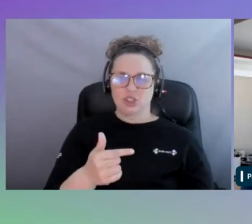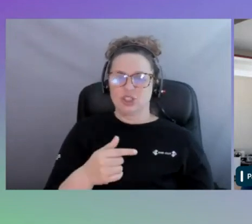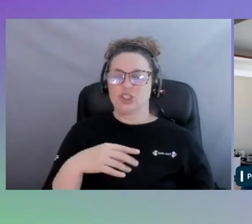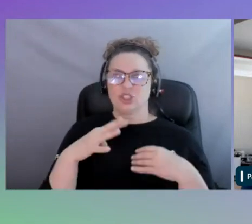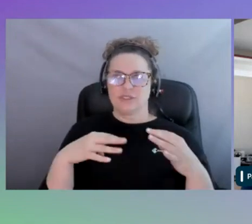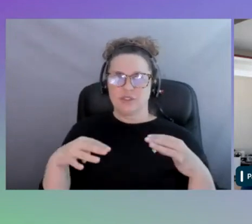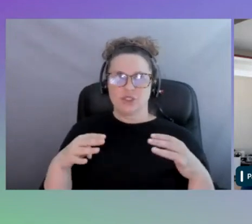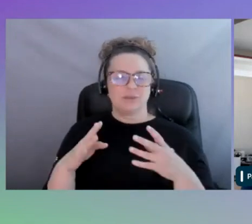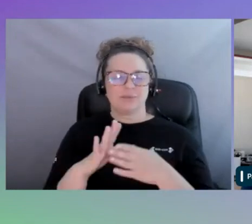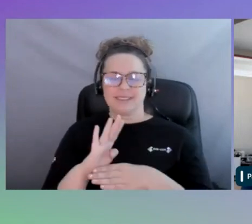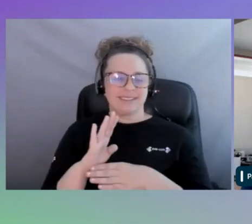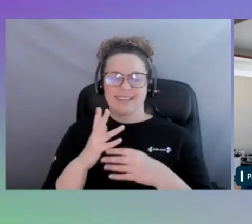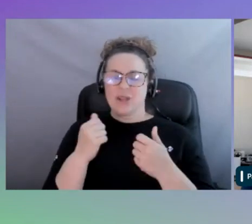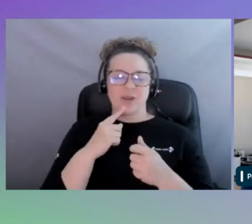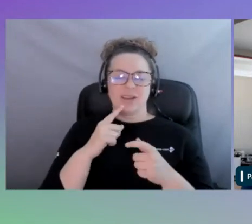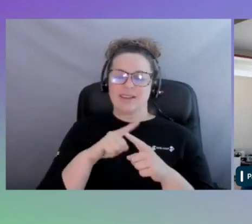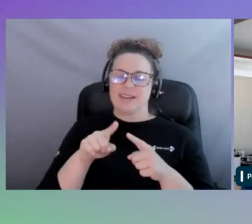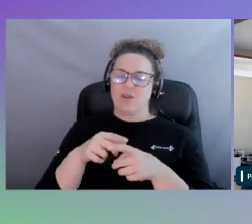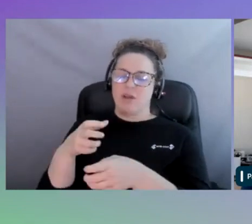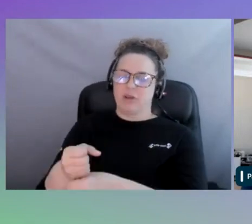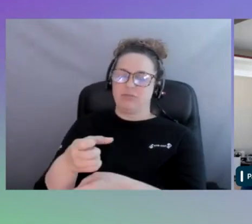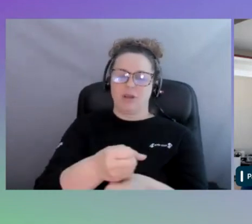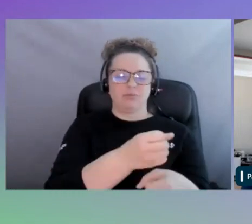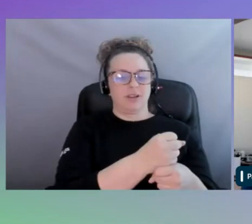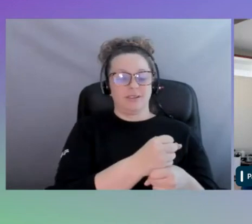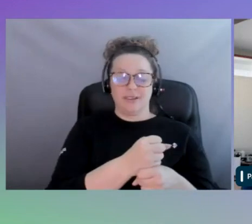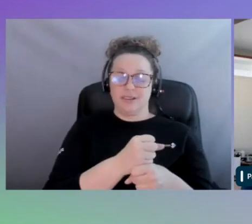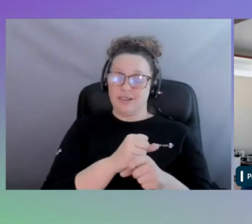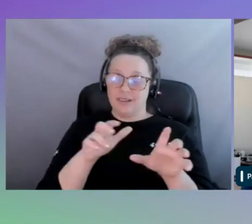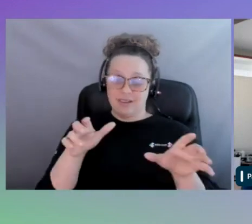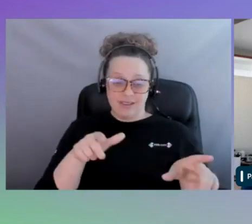different acronym. All comes back to dei diverse equity and